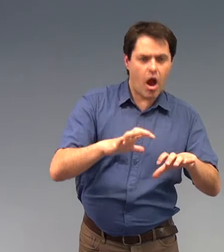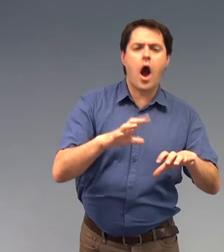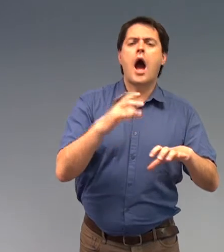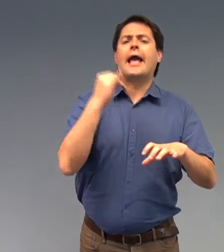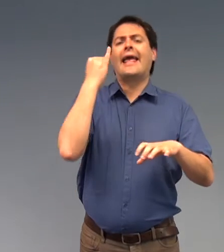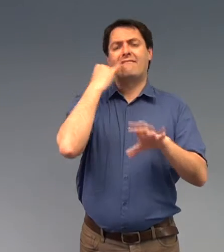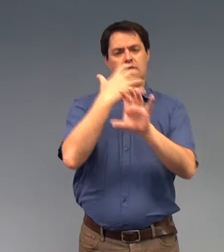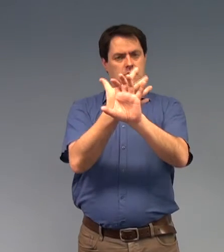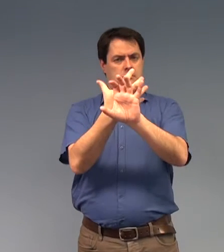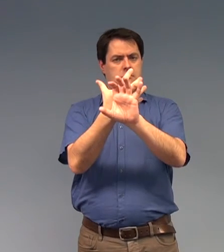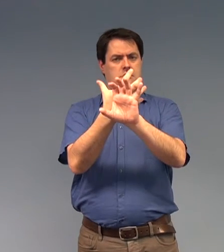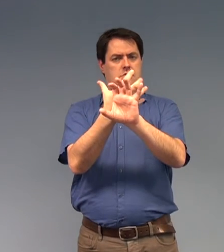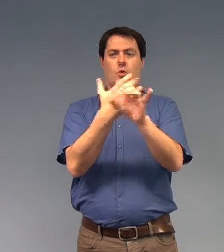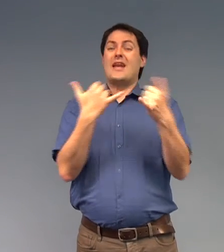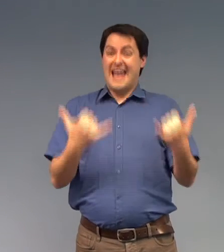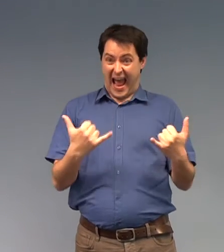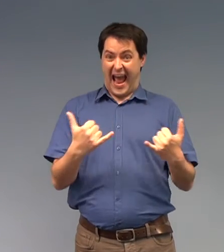That doesn't mean we have to say it's raining now,